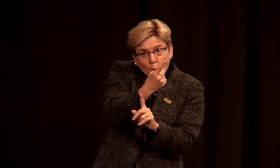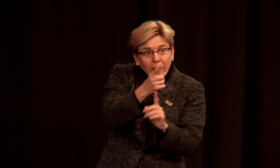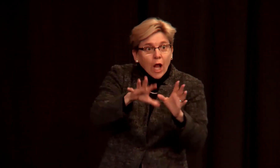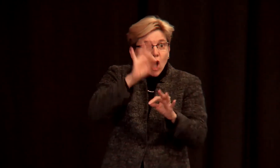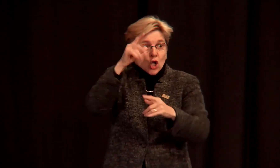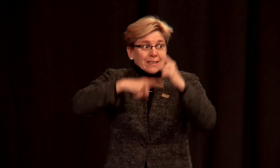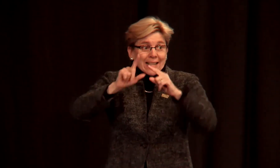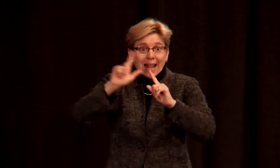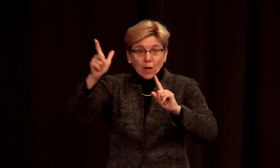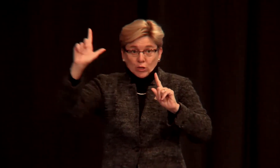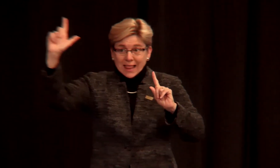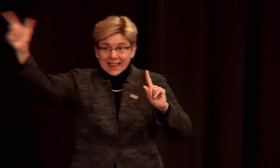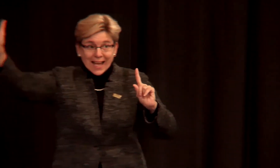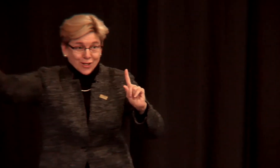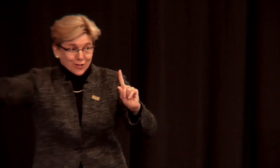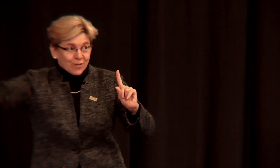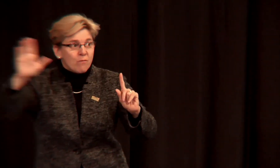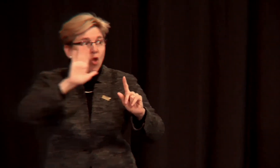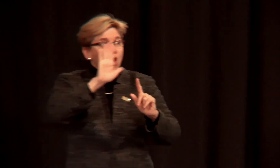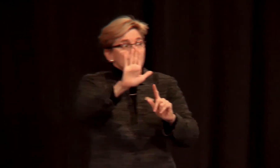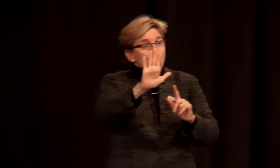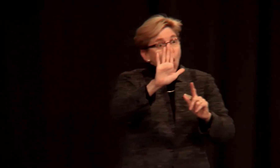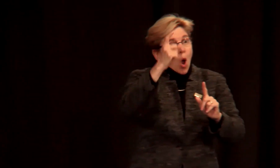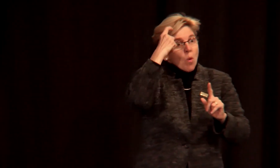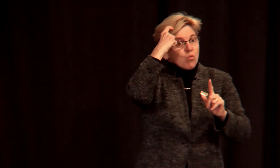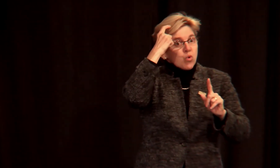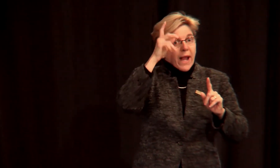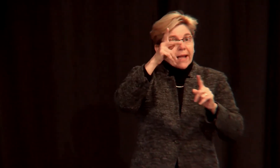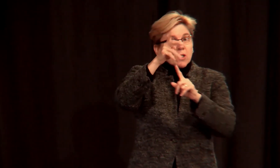if you grow up with English only and learn sign later,